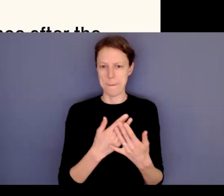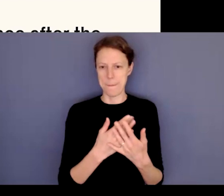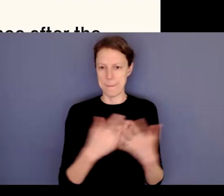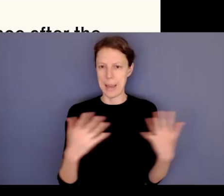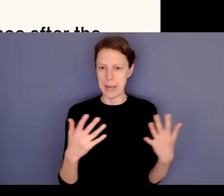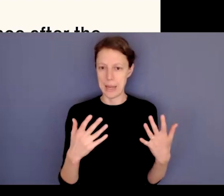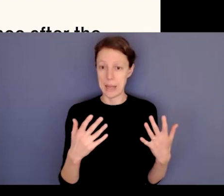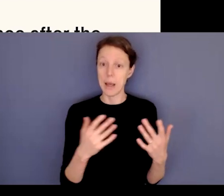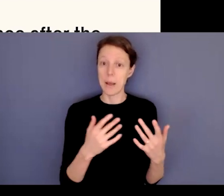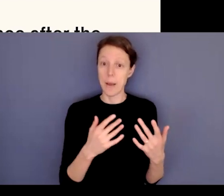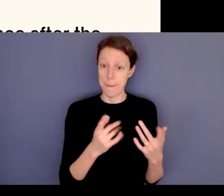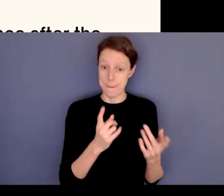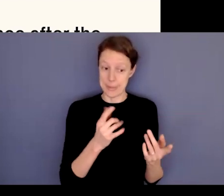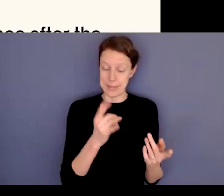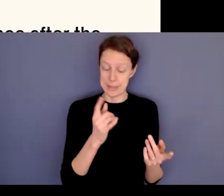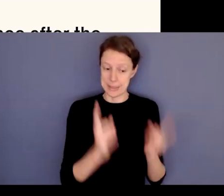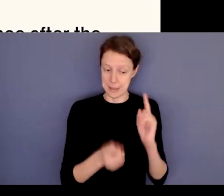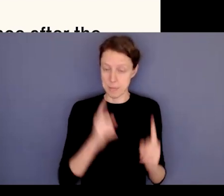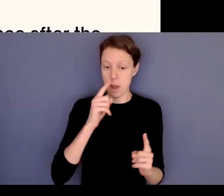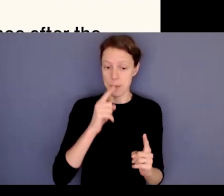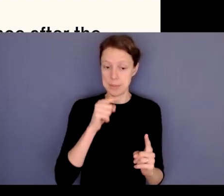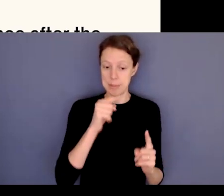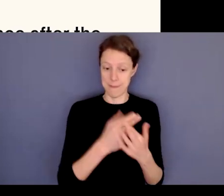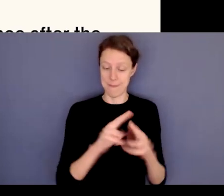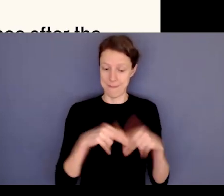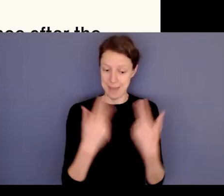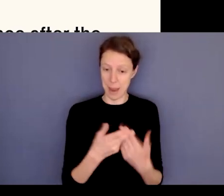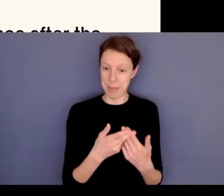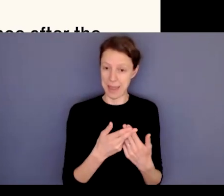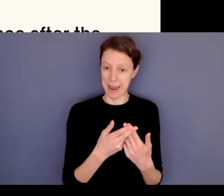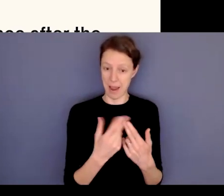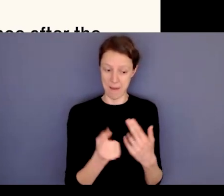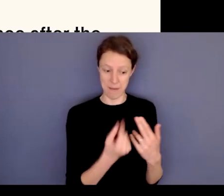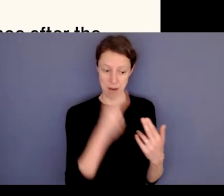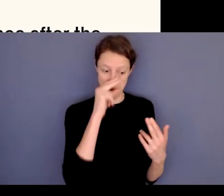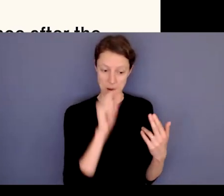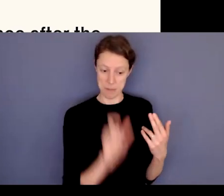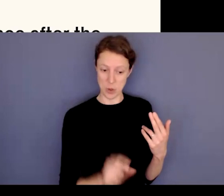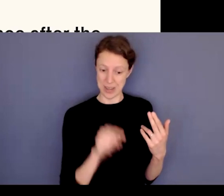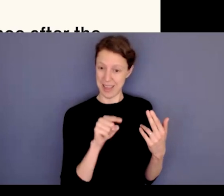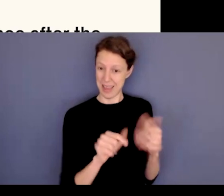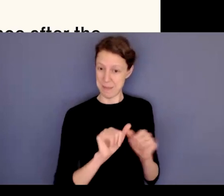that young person might be the best or only English speaker in the house. You know, for instance, after the Maribyrnong